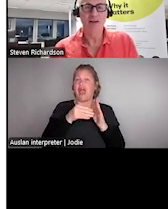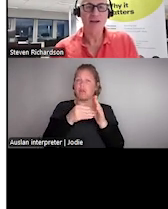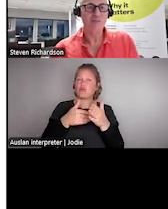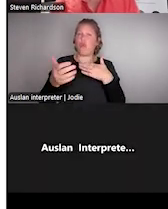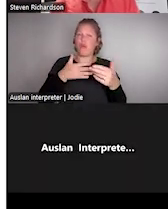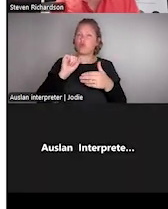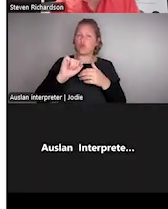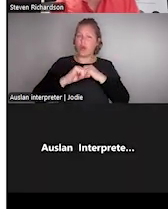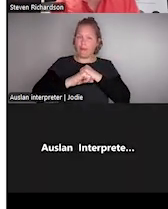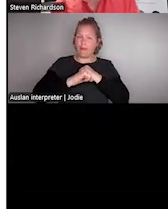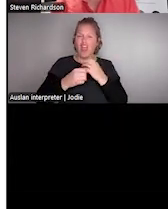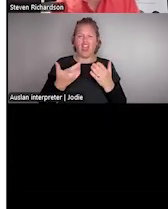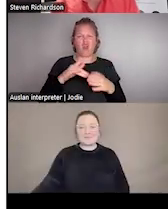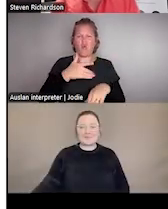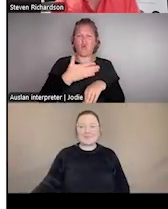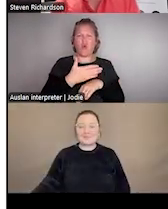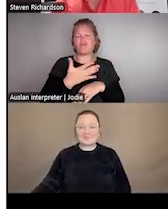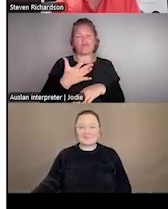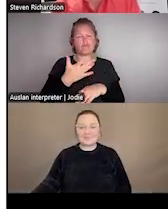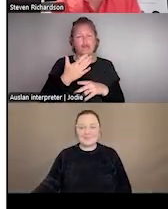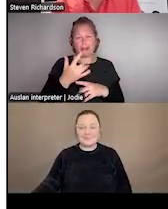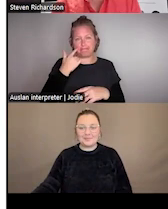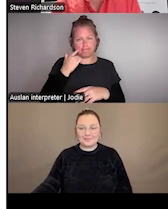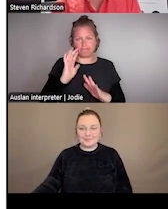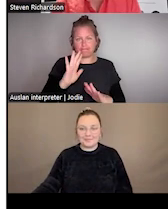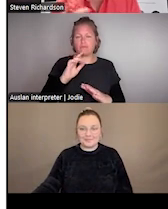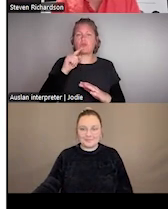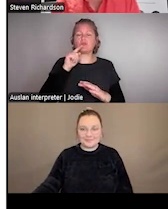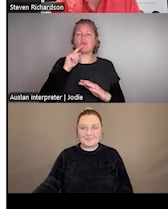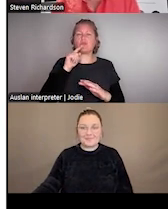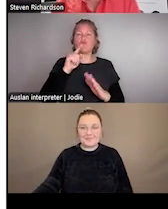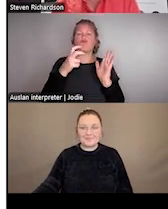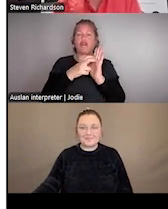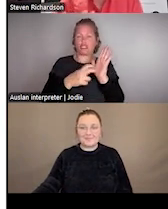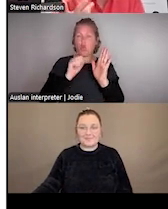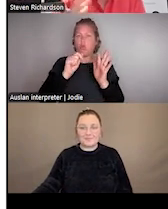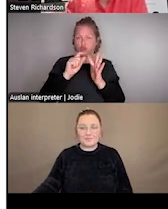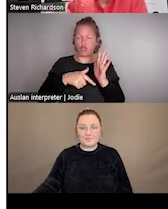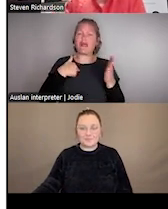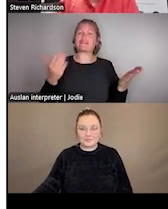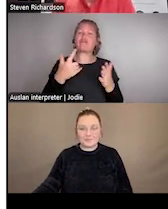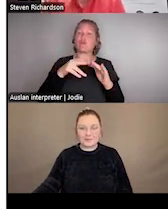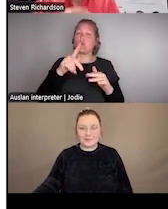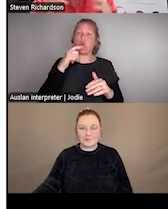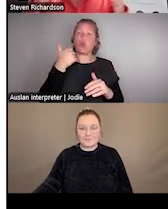How does it work? It's pretty straightforward. I encourage you, if you use the ACF as part of your